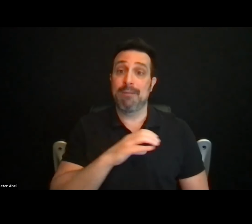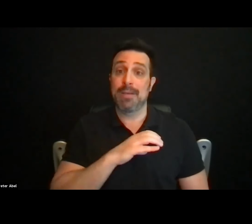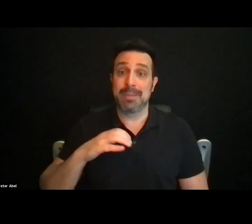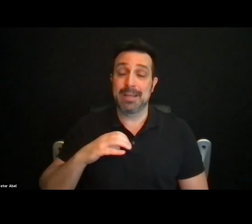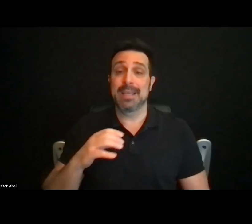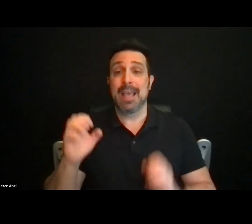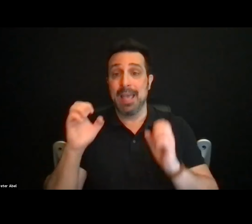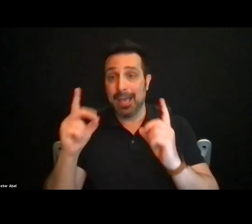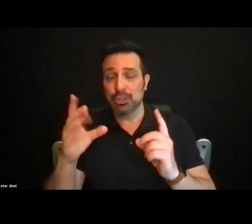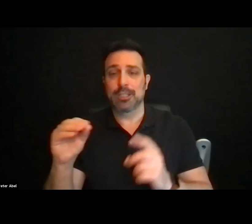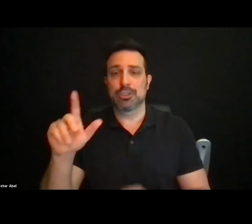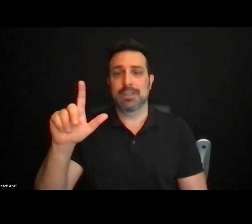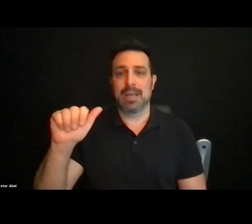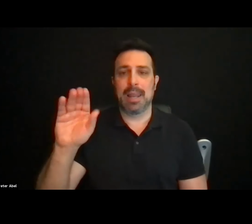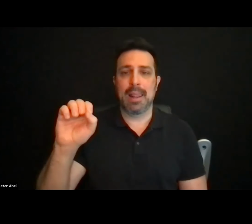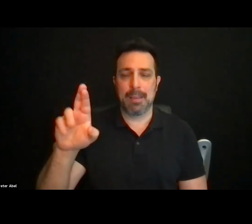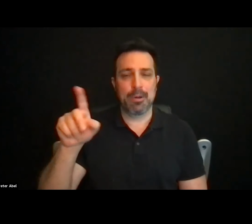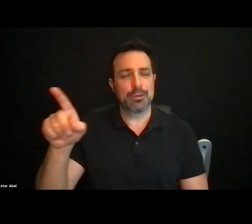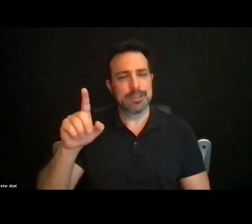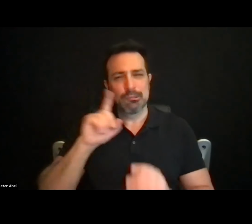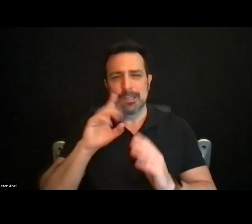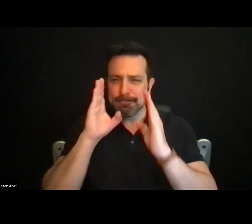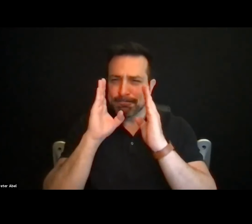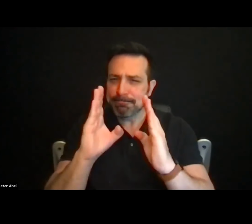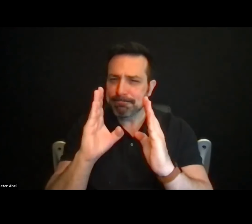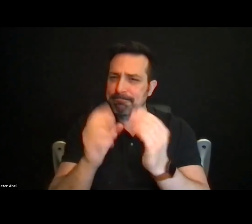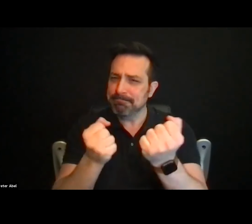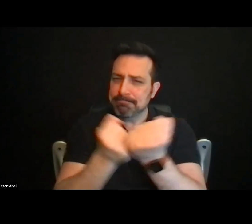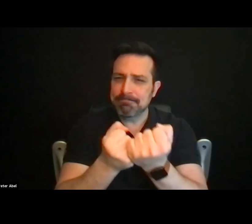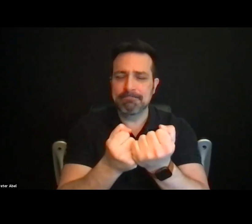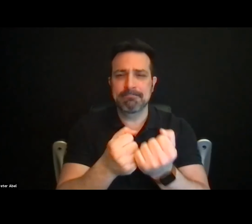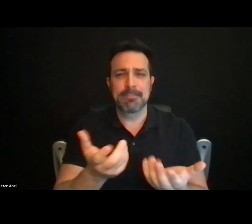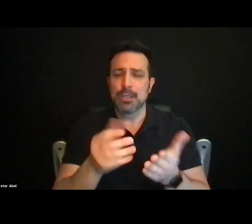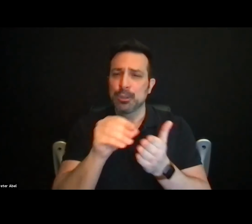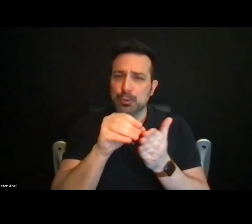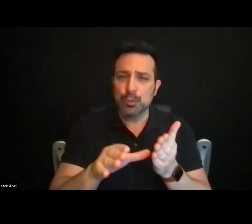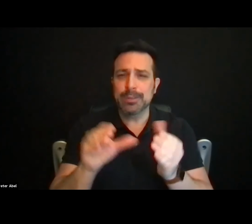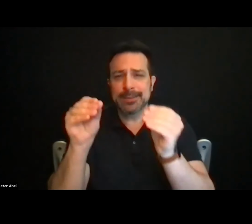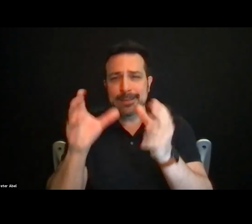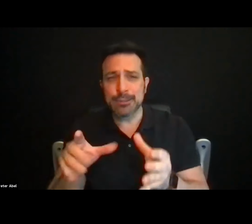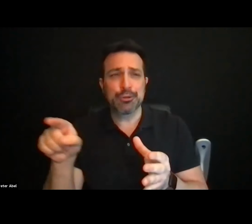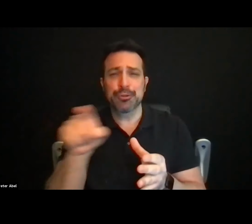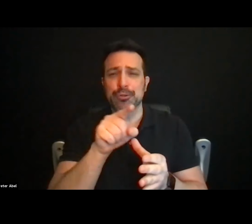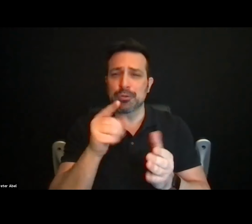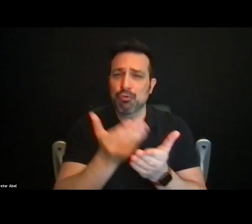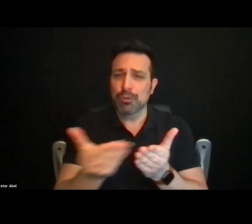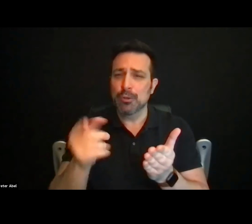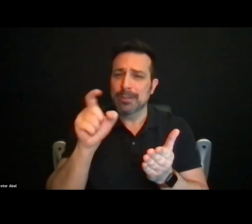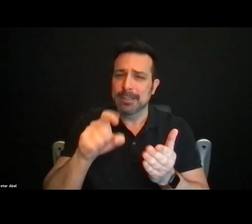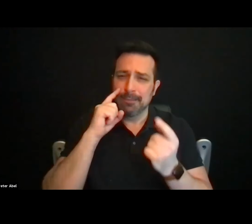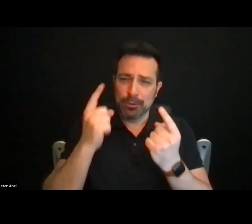to the U.S. house of representatives in 2012 as a member of the committee